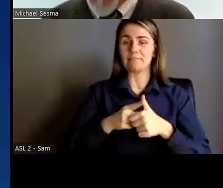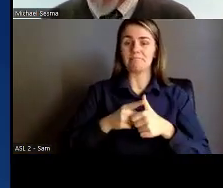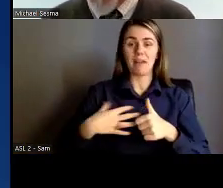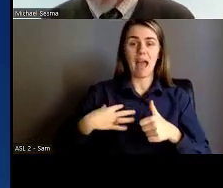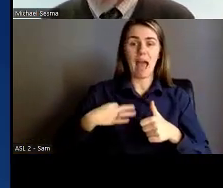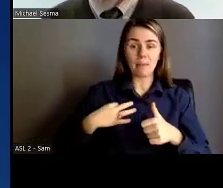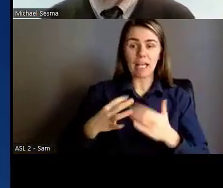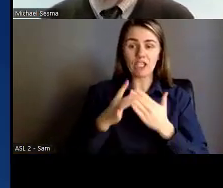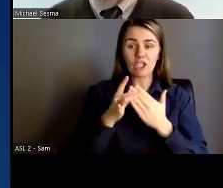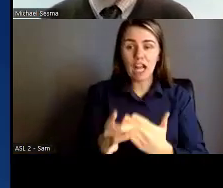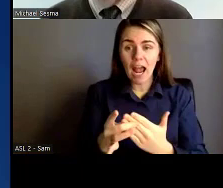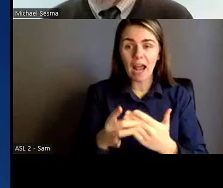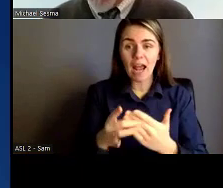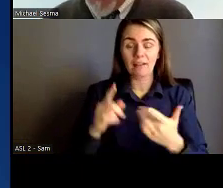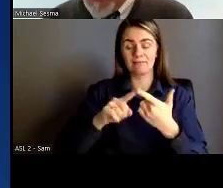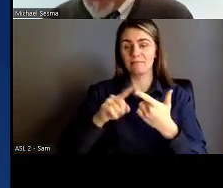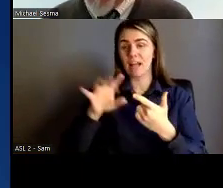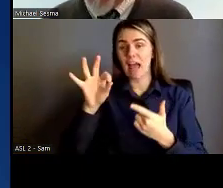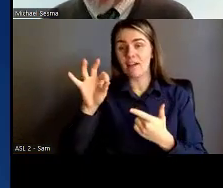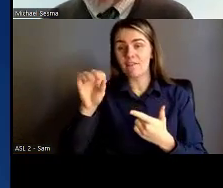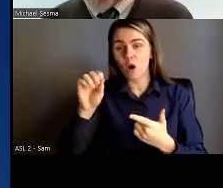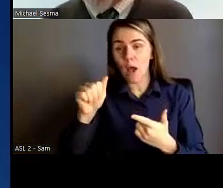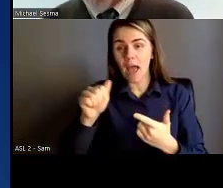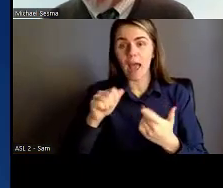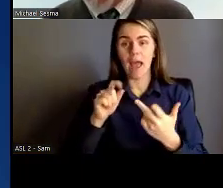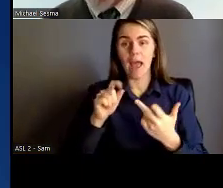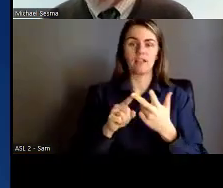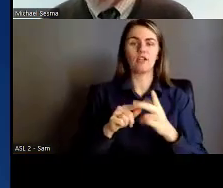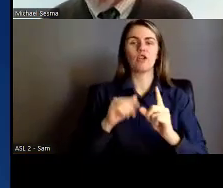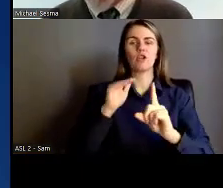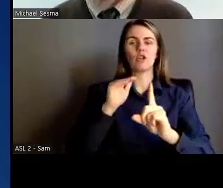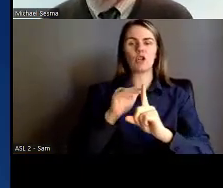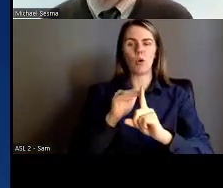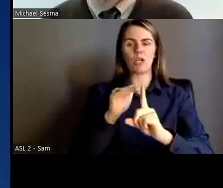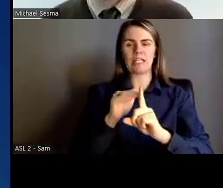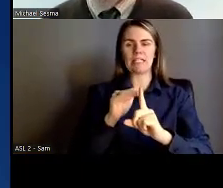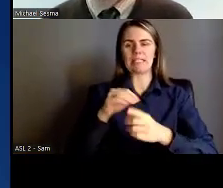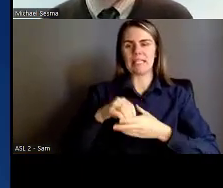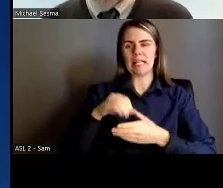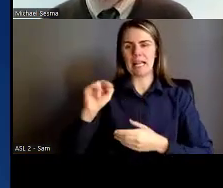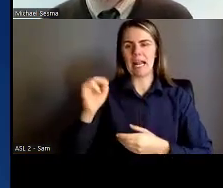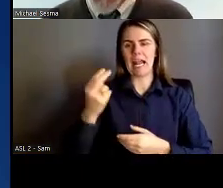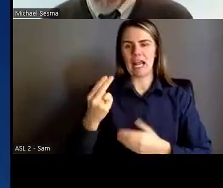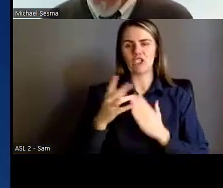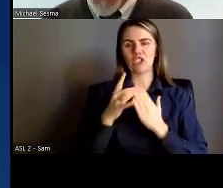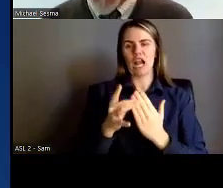to the notice in the NIH Guide for Grants and Contracts.